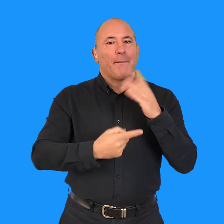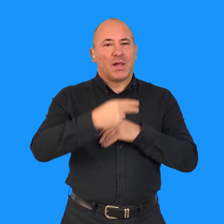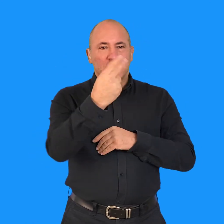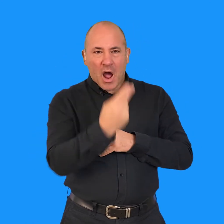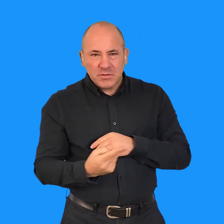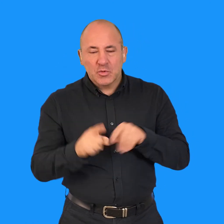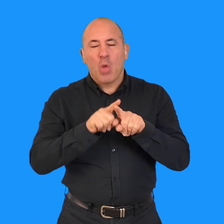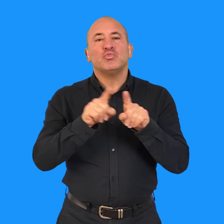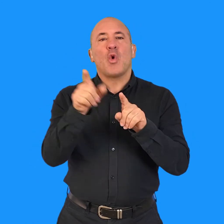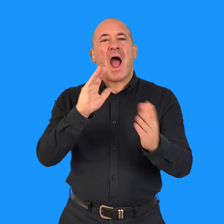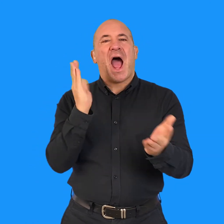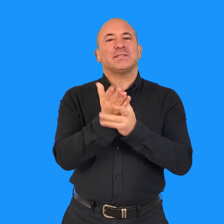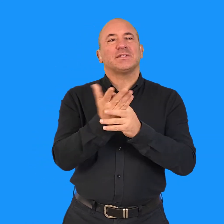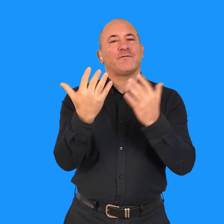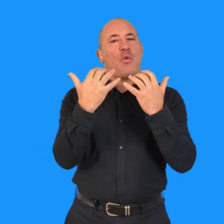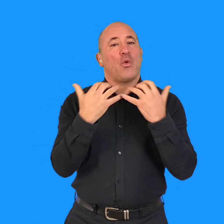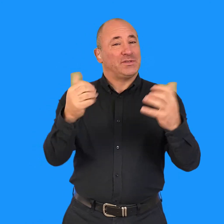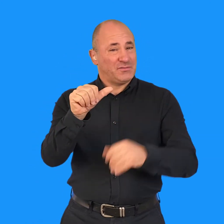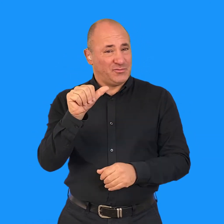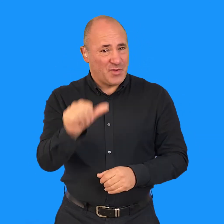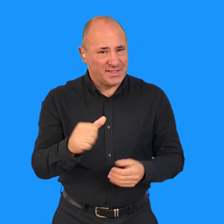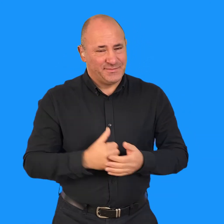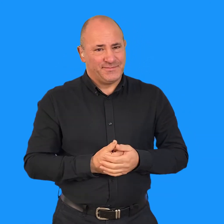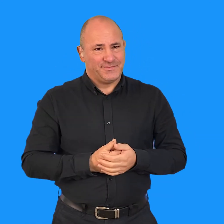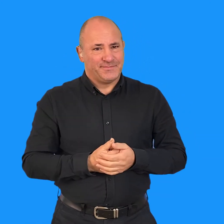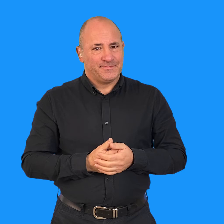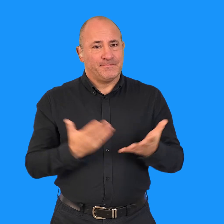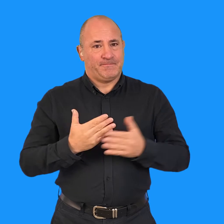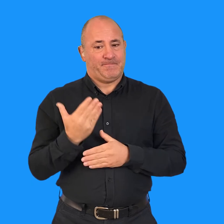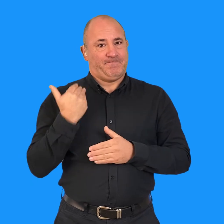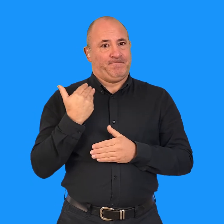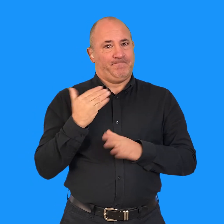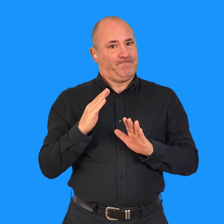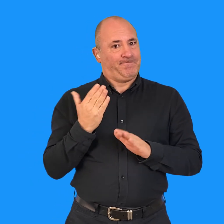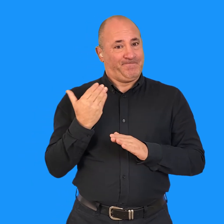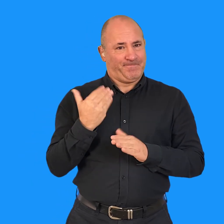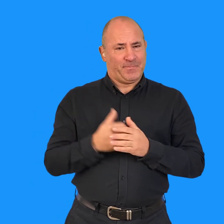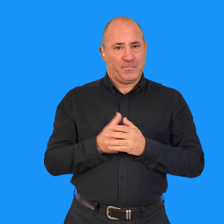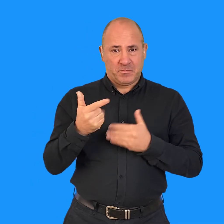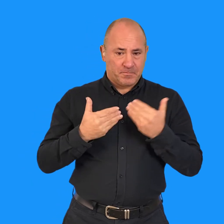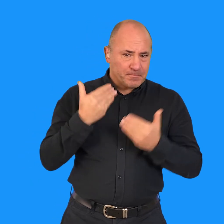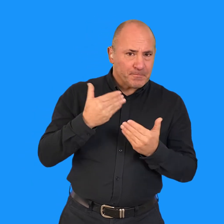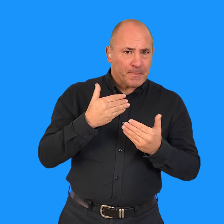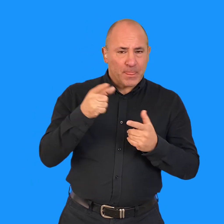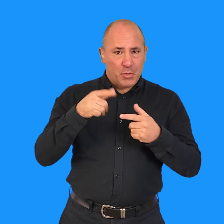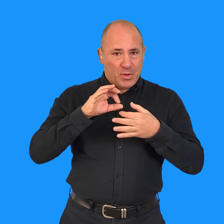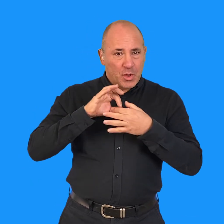and also providing access for audiences. Coming in fairly recently, how are you approaching